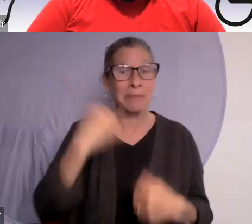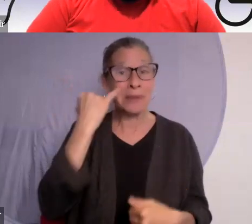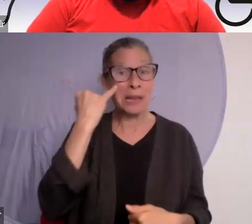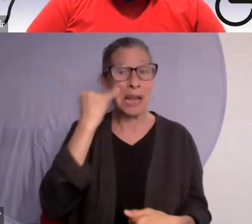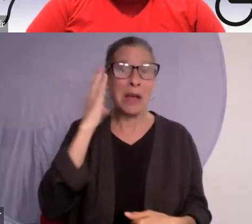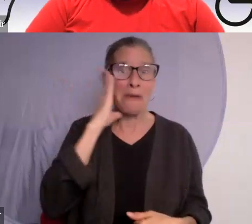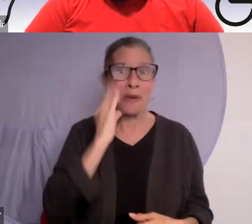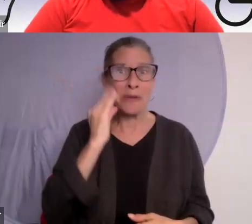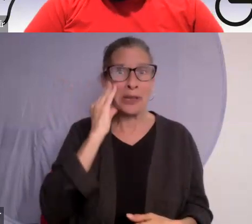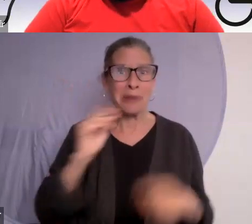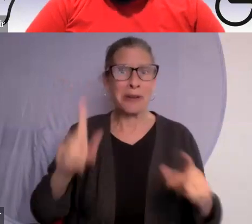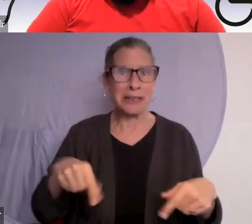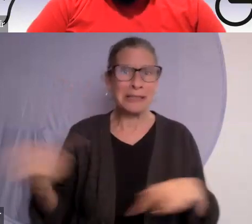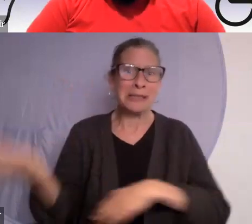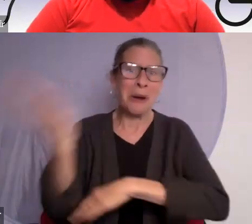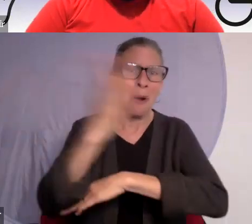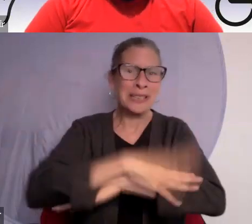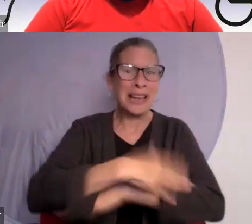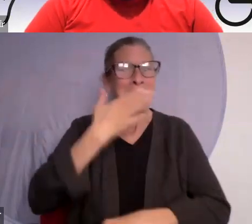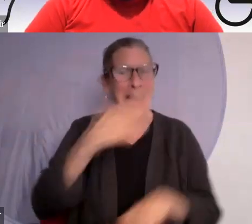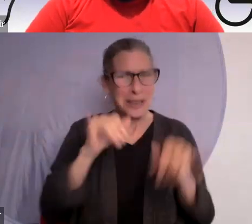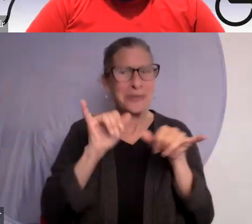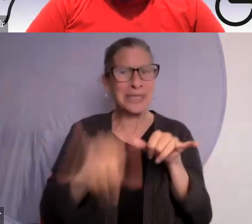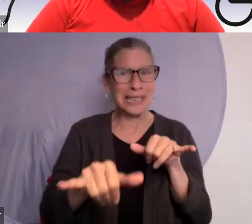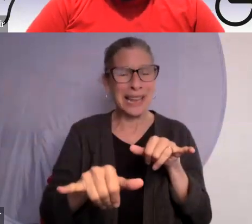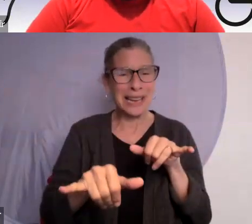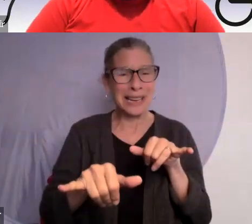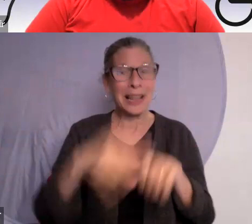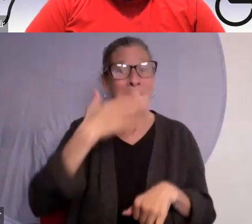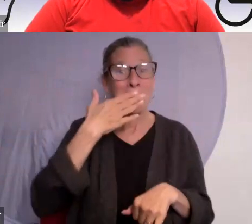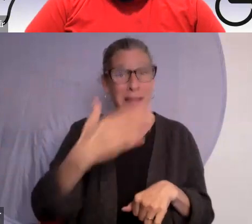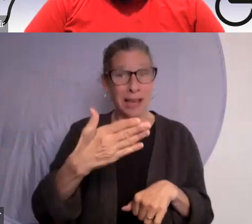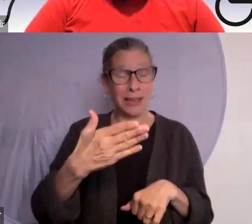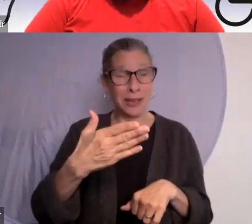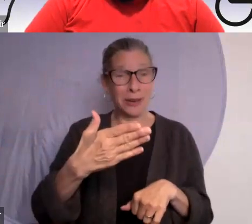day. Thank you so very much. I like to say thank you to Troy